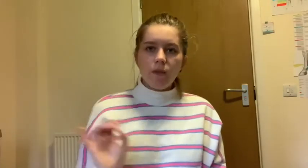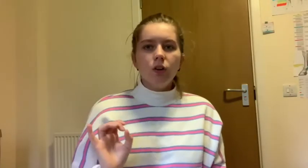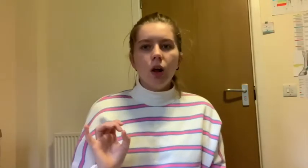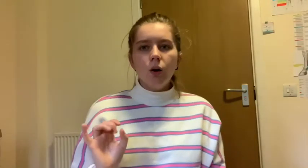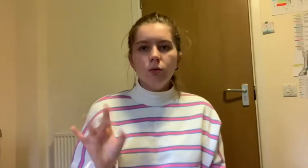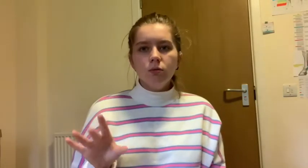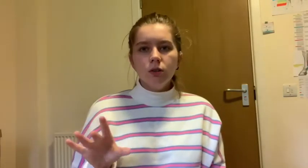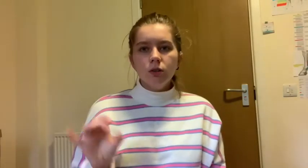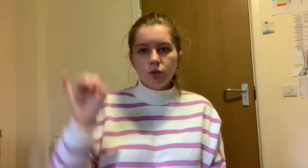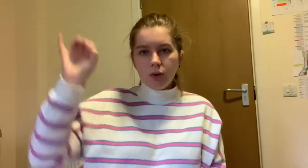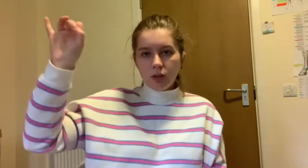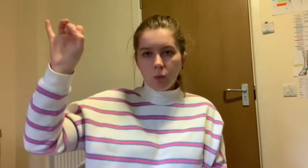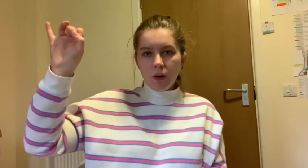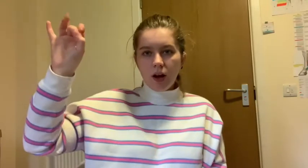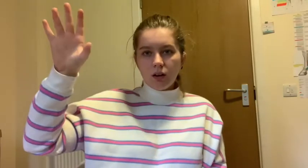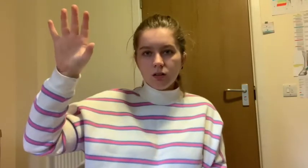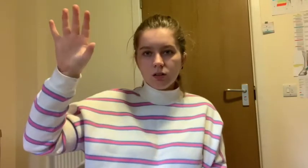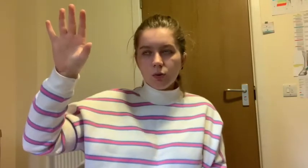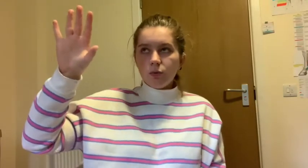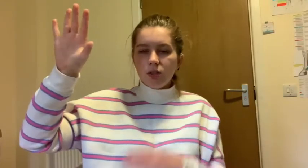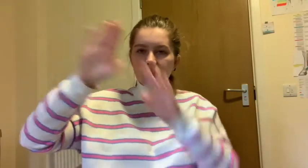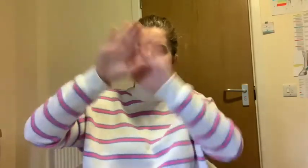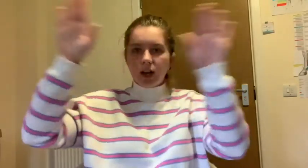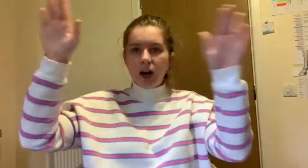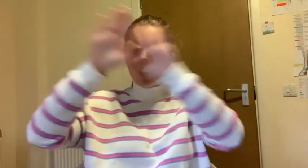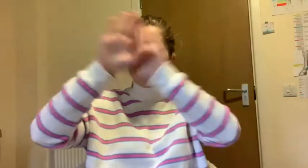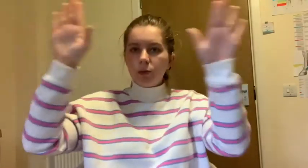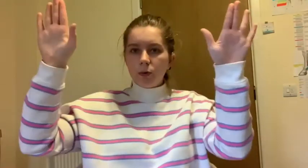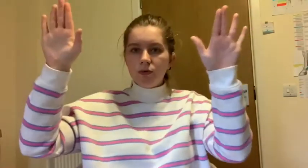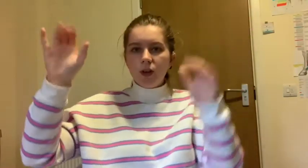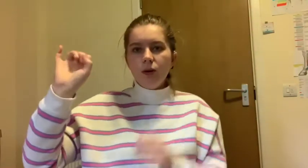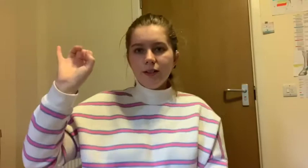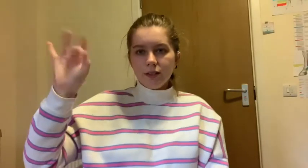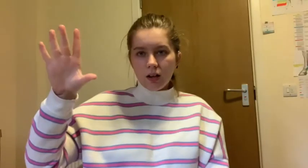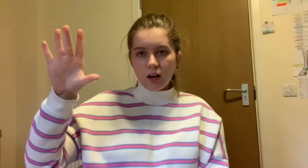don't have it low, do it up there because it's the sky up above you. "Star".